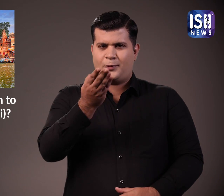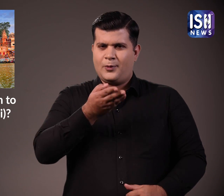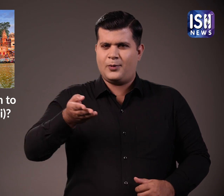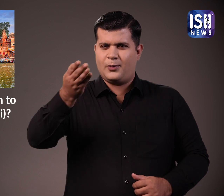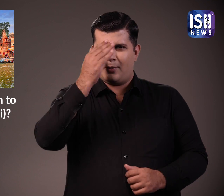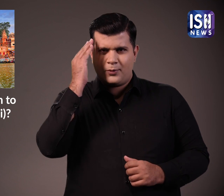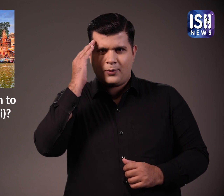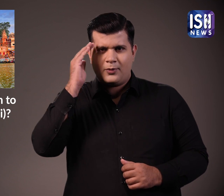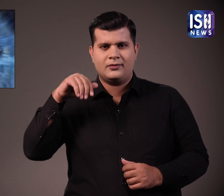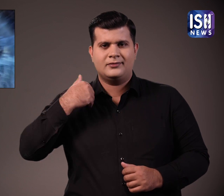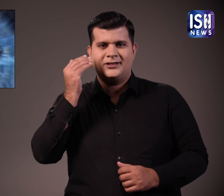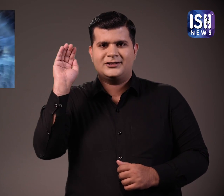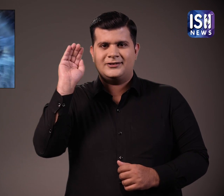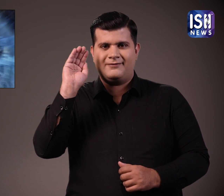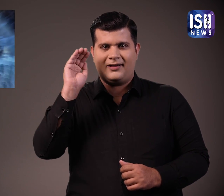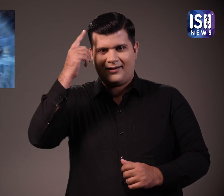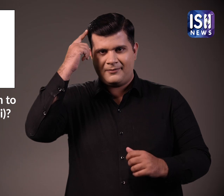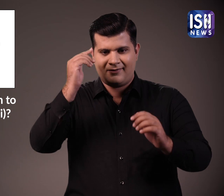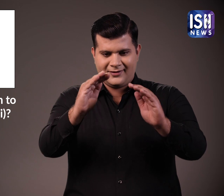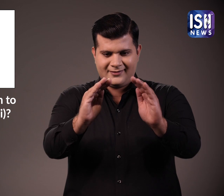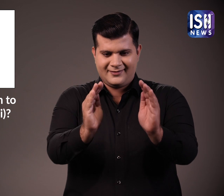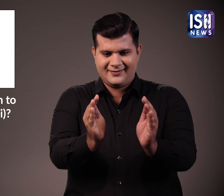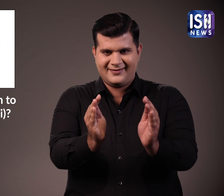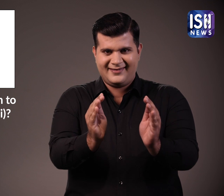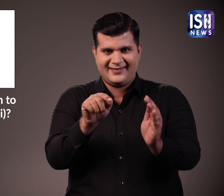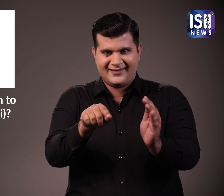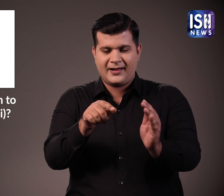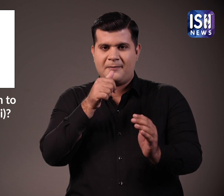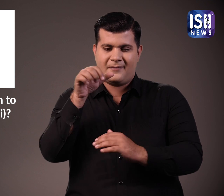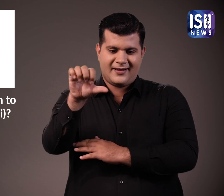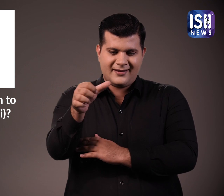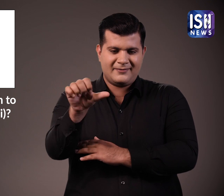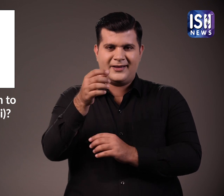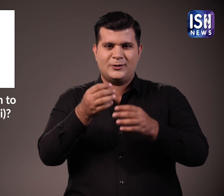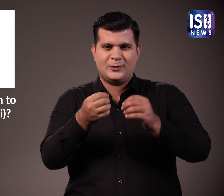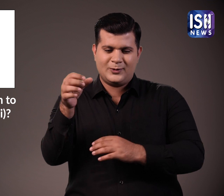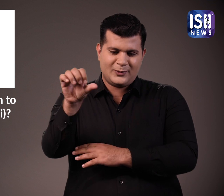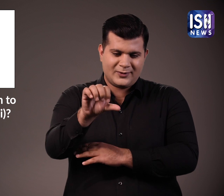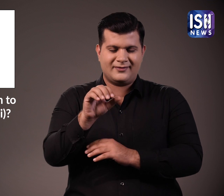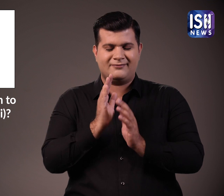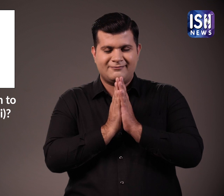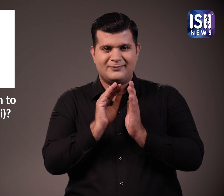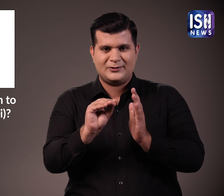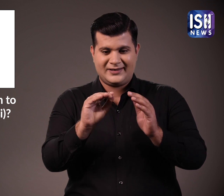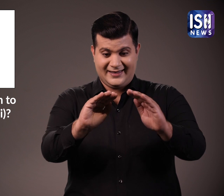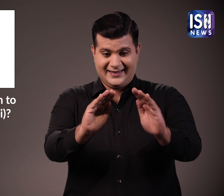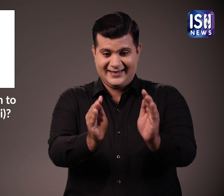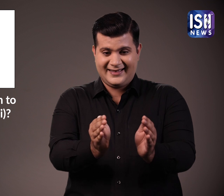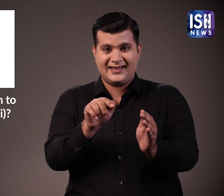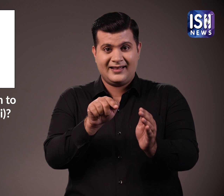You all are aware that Lord Shiva is worshipped in the form of a Shivling, where water, milk, etc is offered.